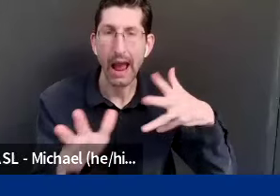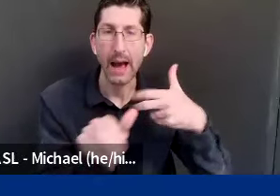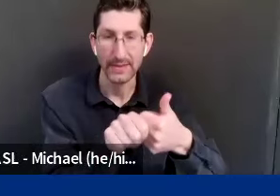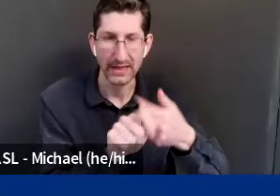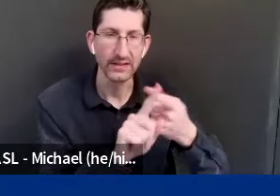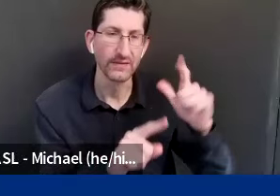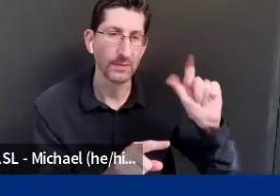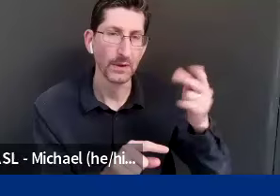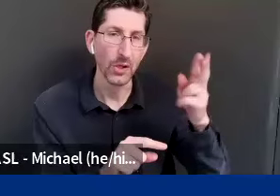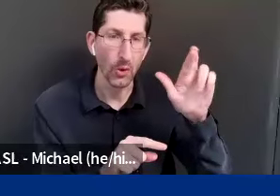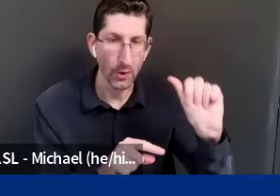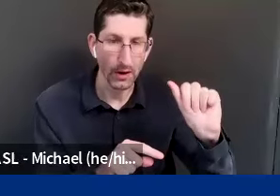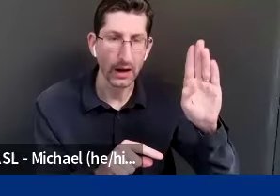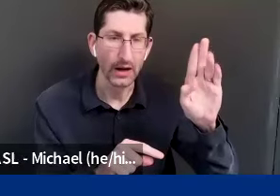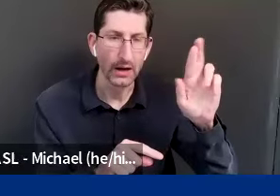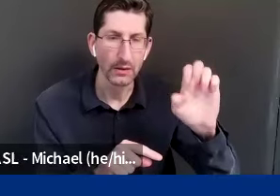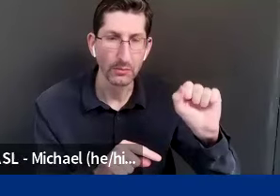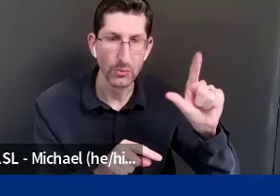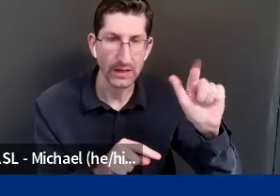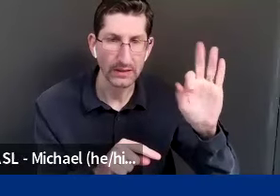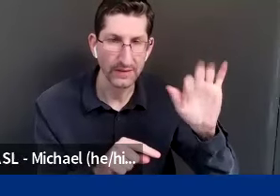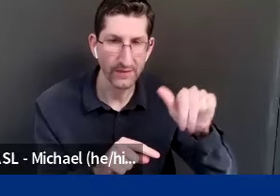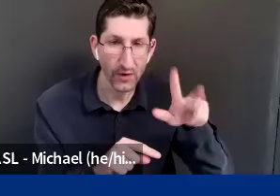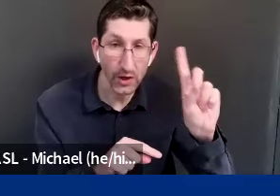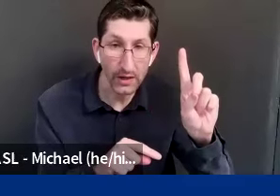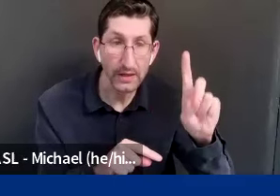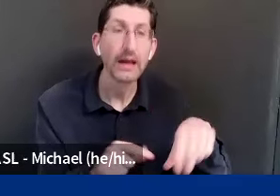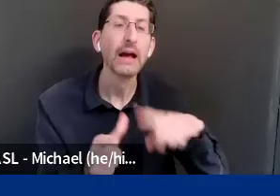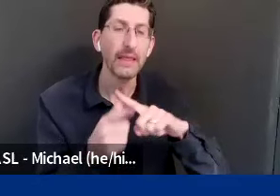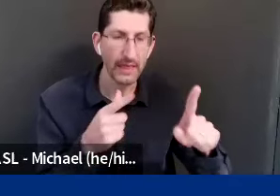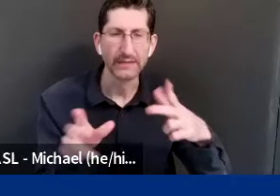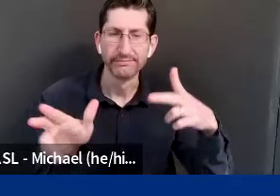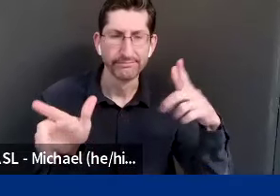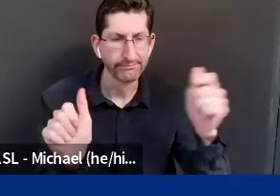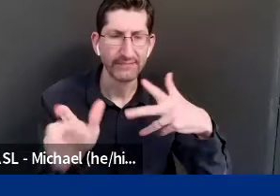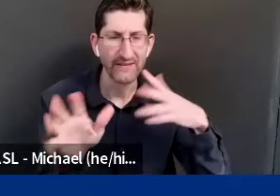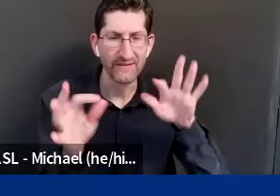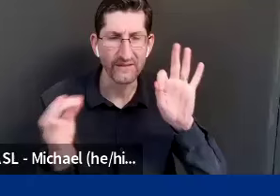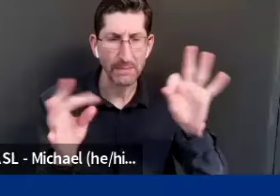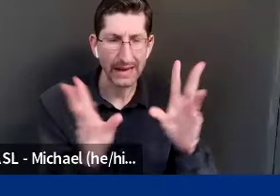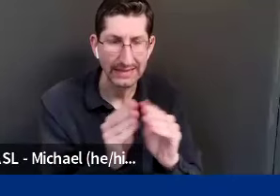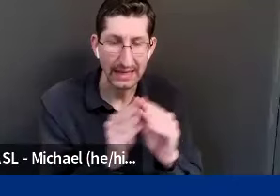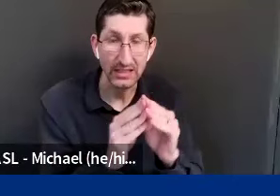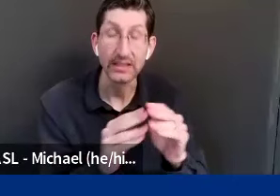AND WE'LL HAVE SYSTEM-WIDE ACCESSIBILITY UPDATES GIVEN BY LAURA BRELSFORD. AND WE'LL HAVE A QUICK FEEDBACK SESSION FOR SYSTEM-WIDE